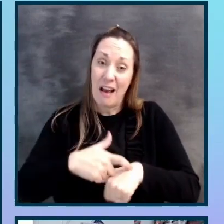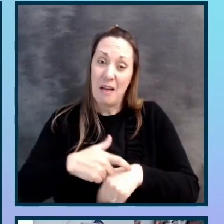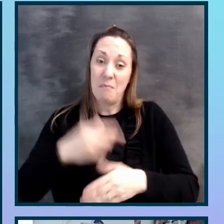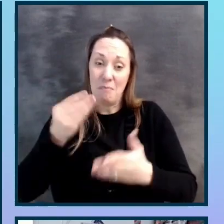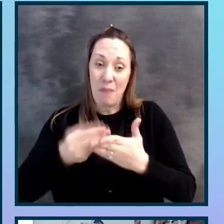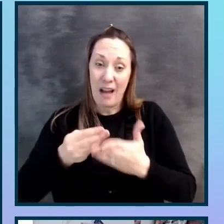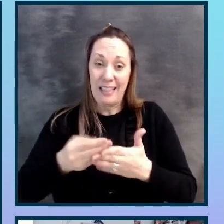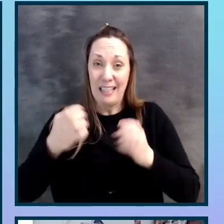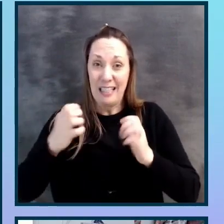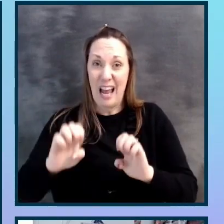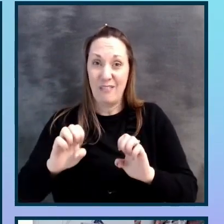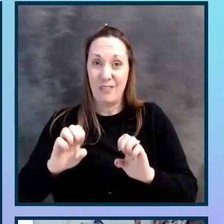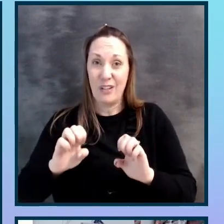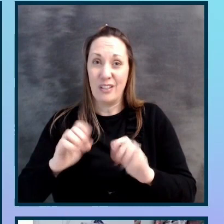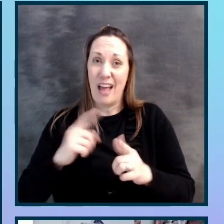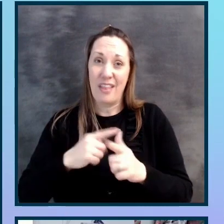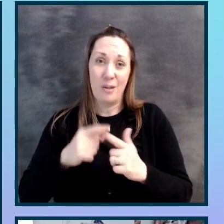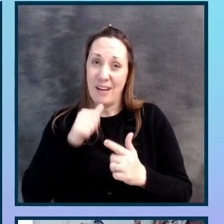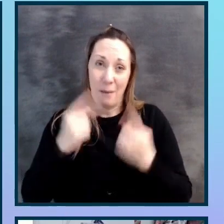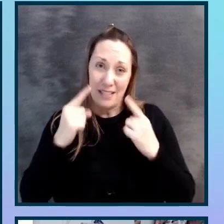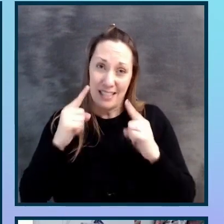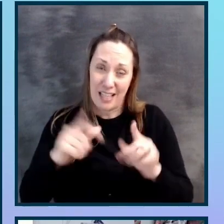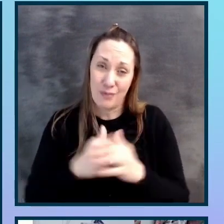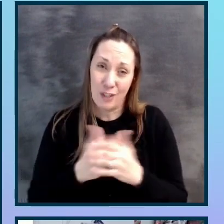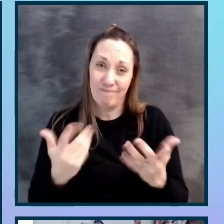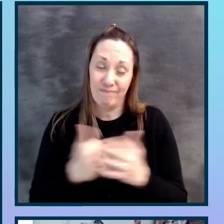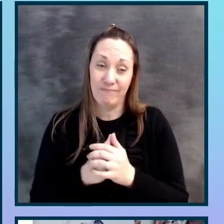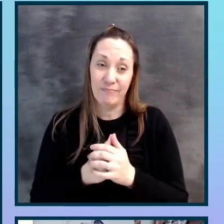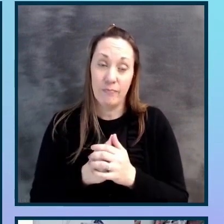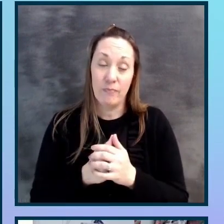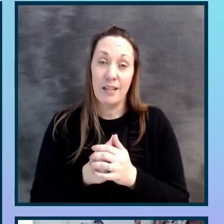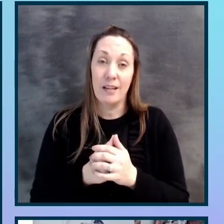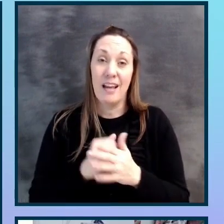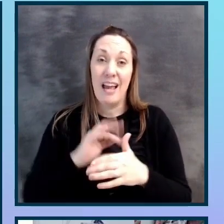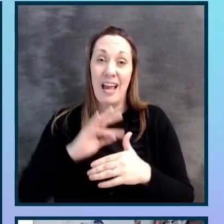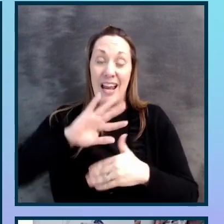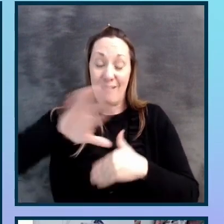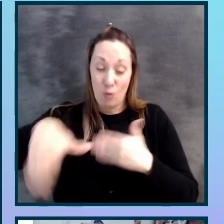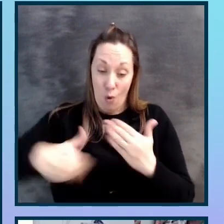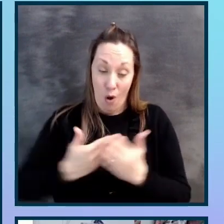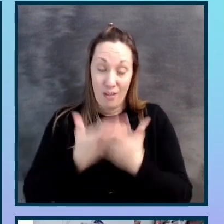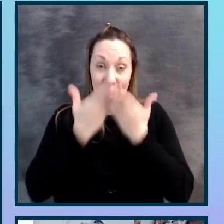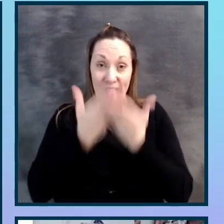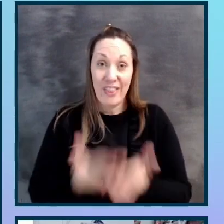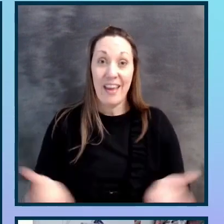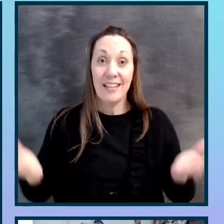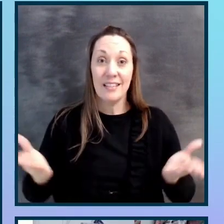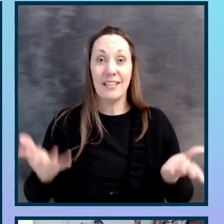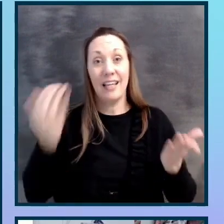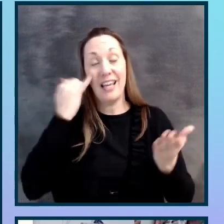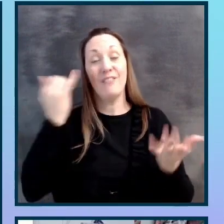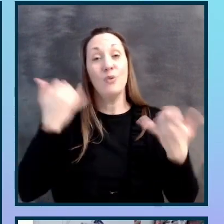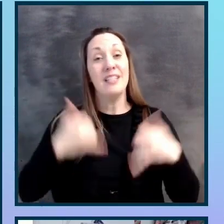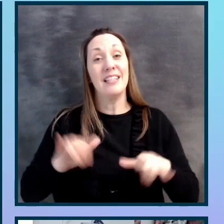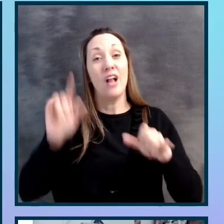to produce less than successful results. And after all of this, if you still need a motivation